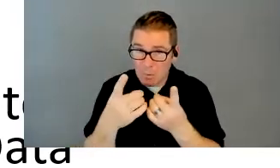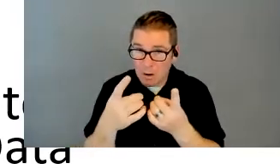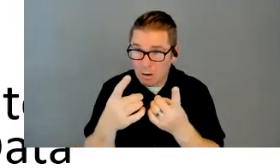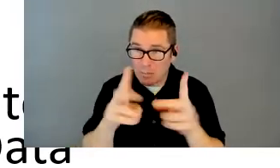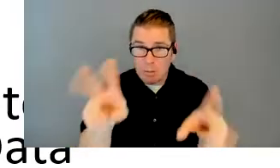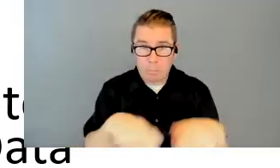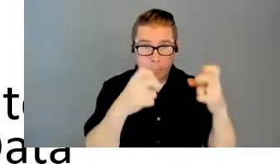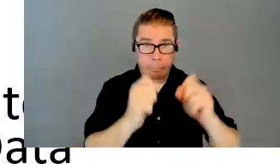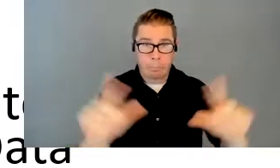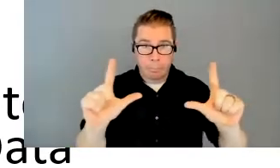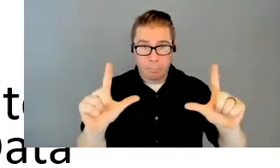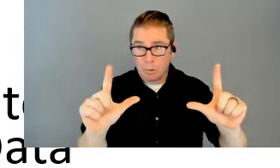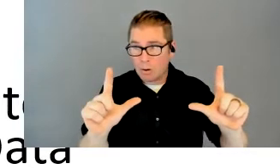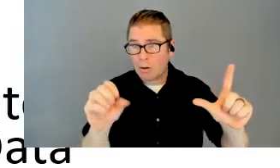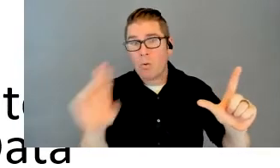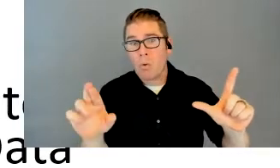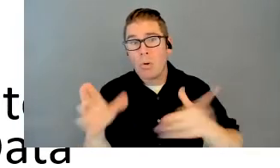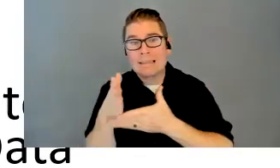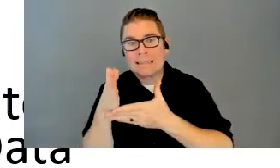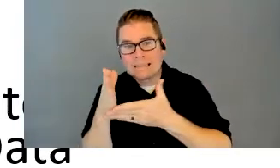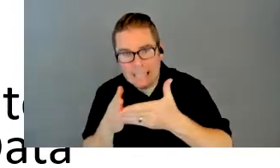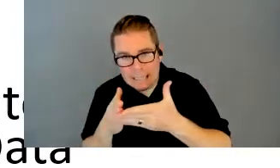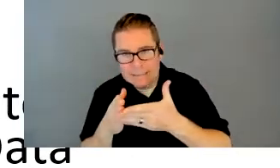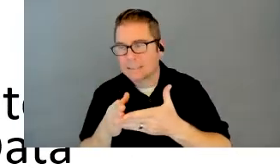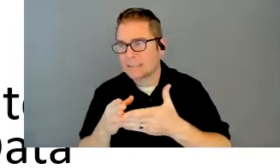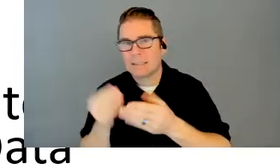Sean and Matt and I were trying to ask you where to get it,